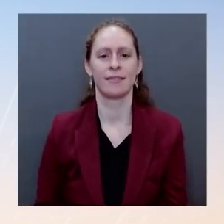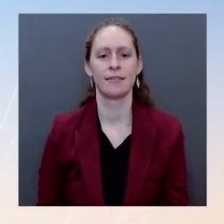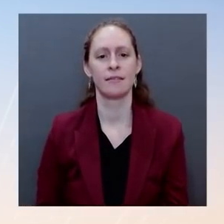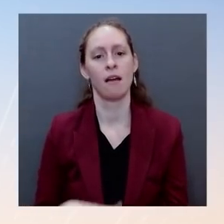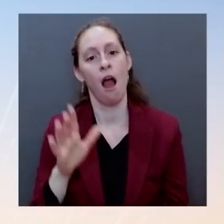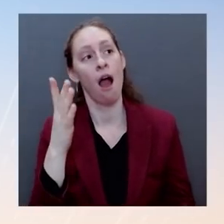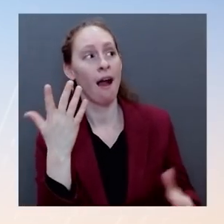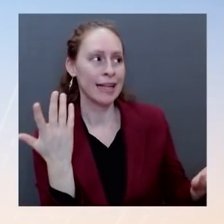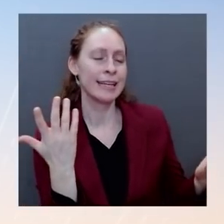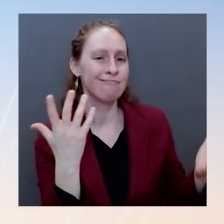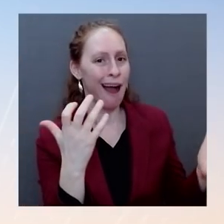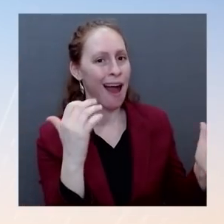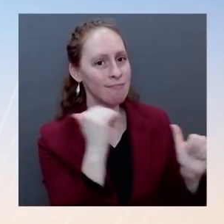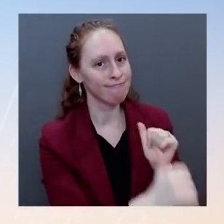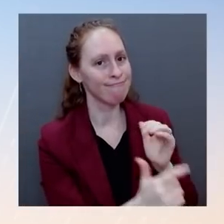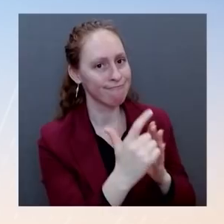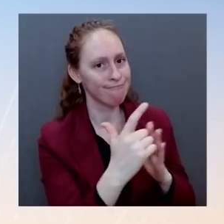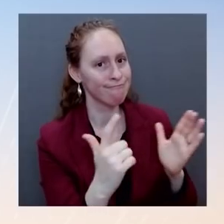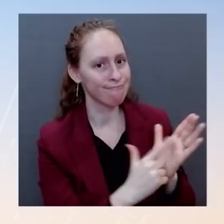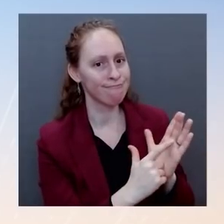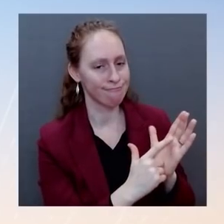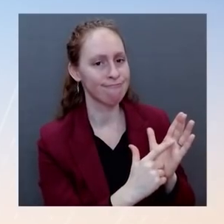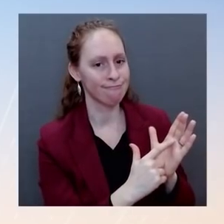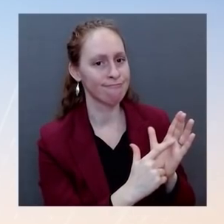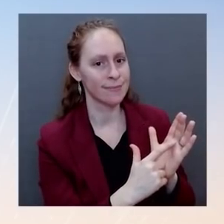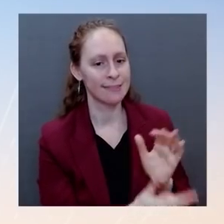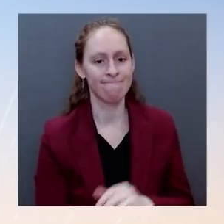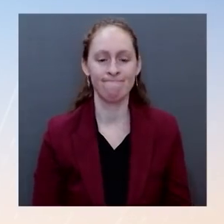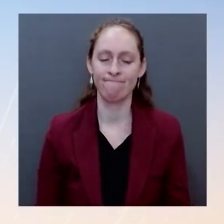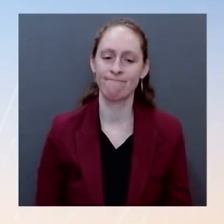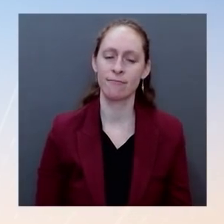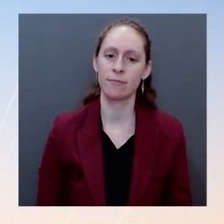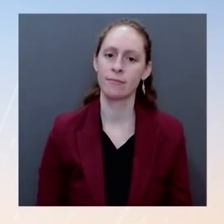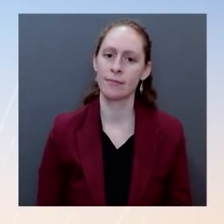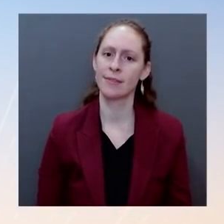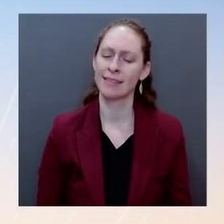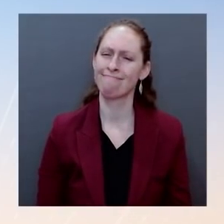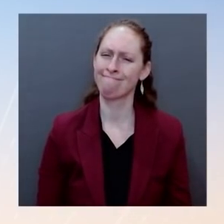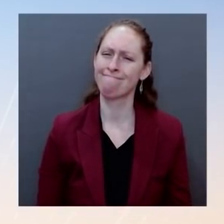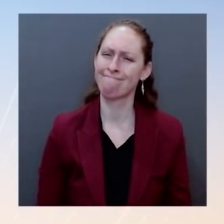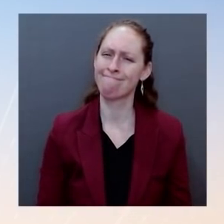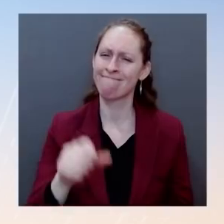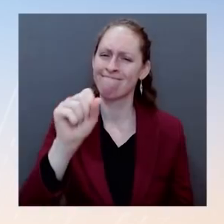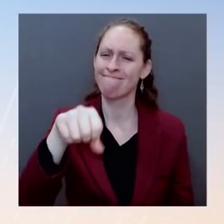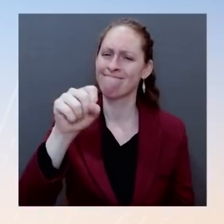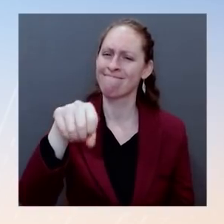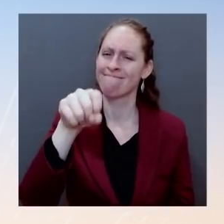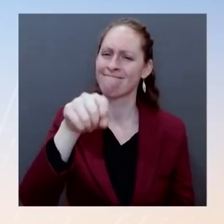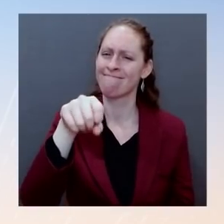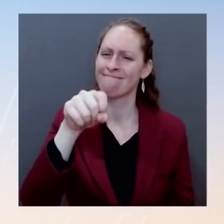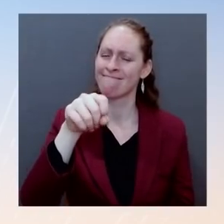I mean, there is a startling statistic that something like one in three Americans is impacted by extreme weather across the country.